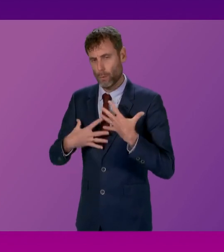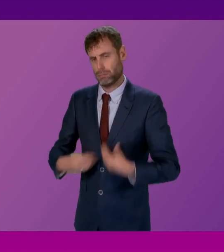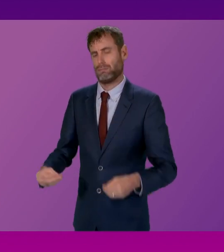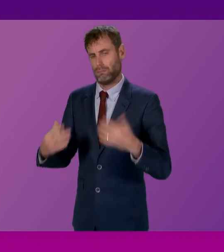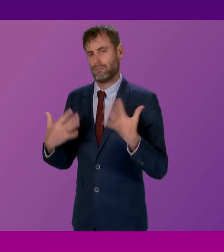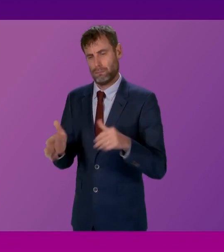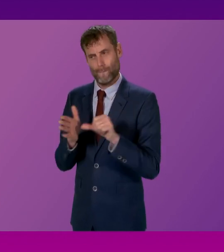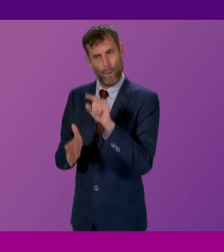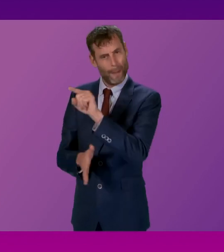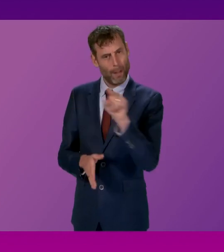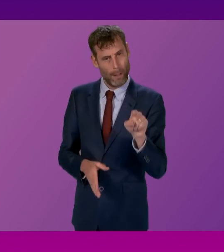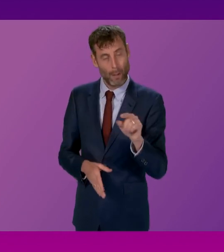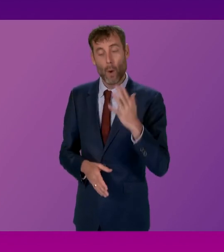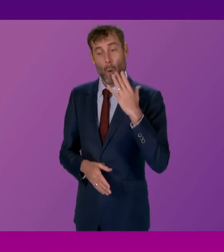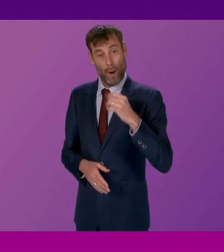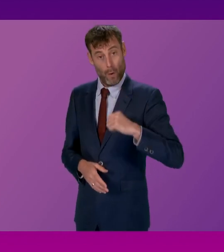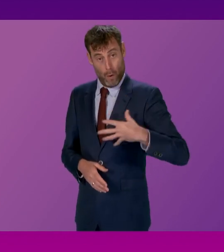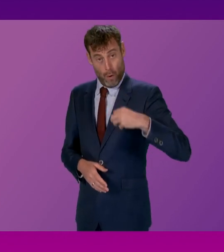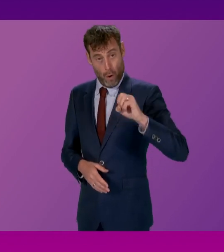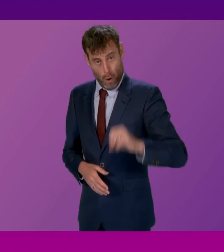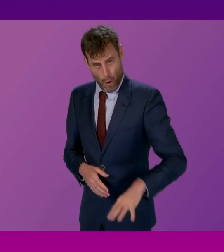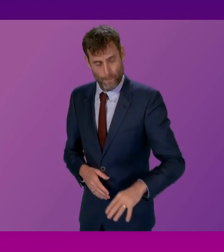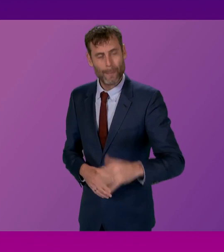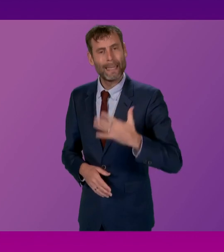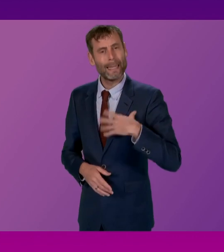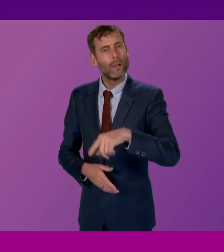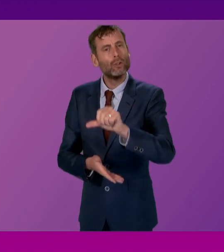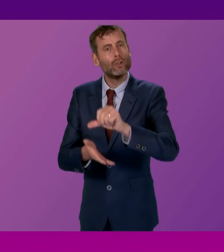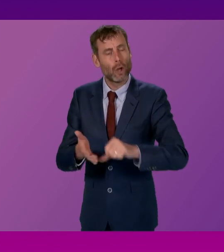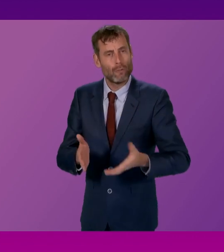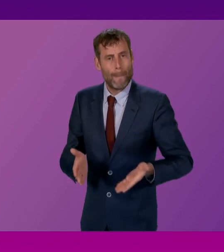Reconstructive surgery gives women the chance to regain control of their bodies.